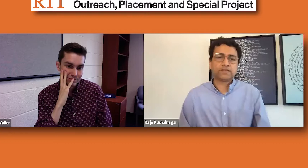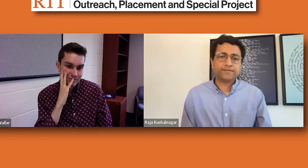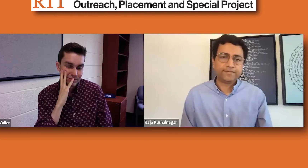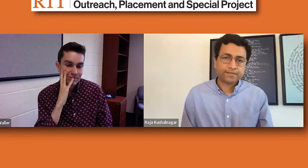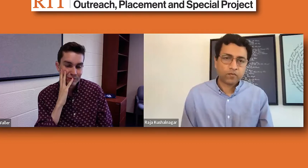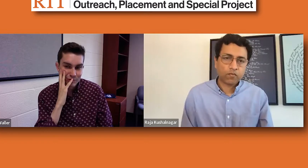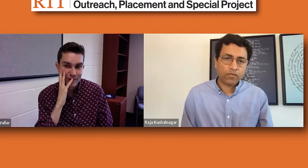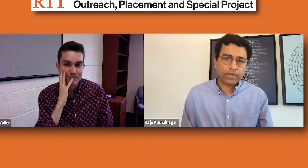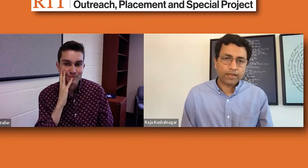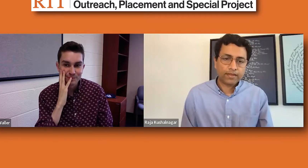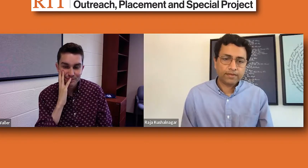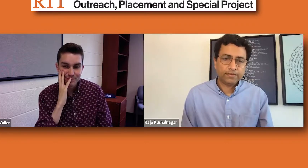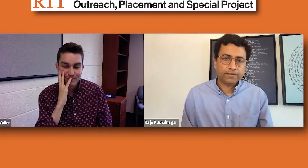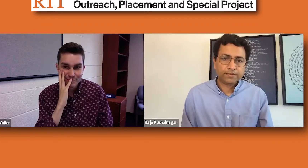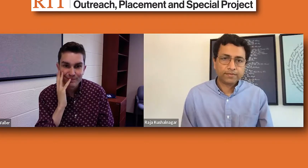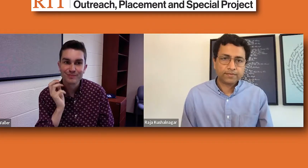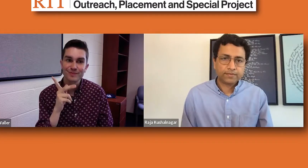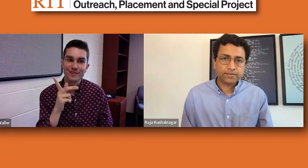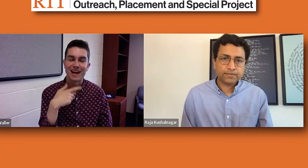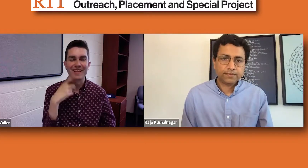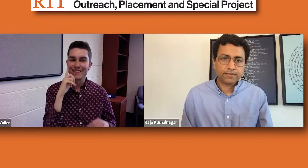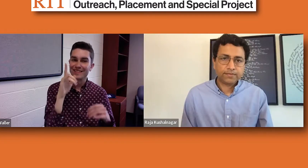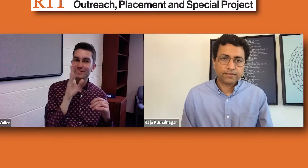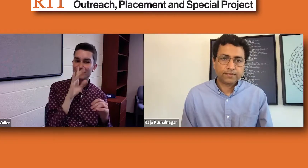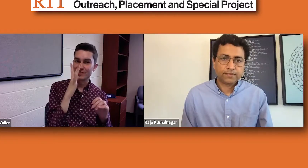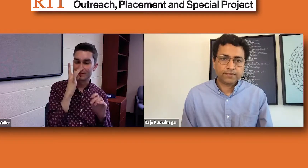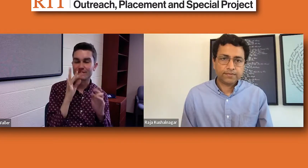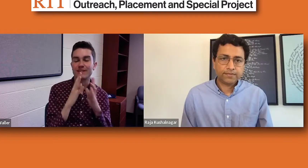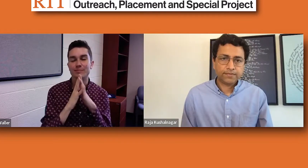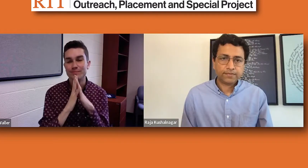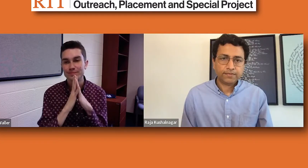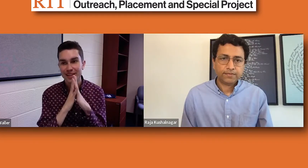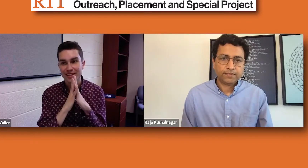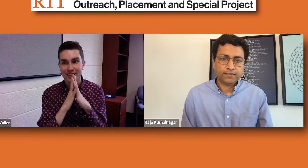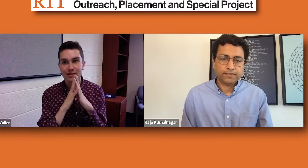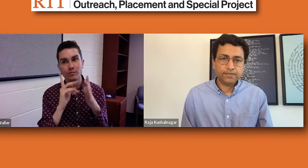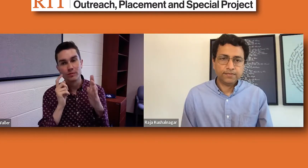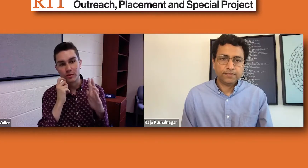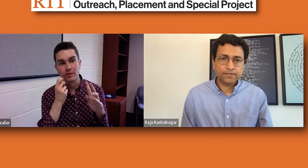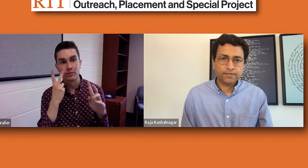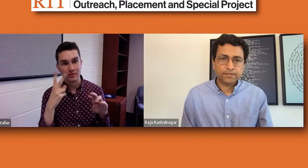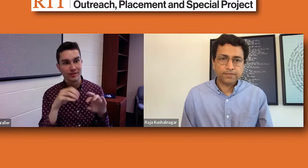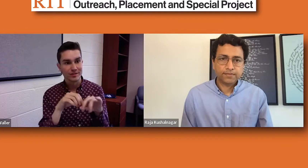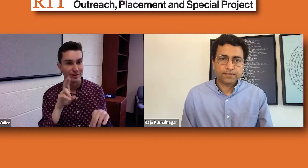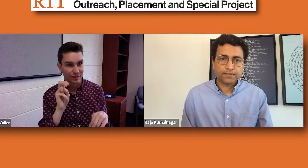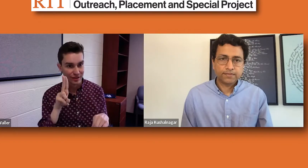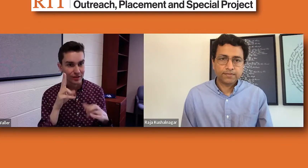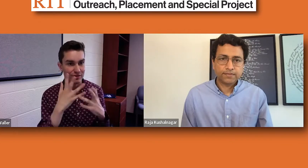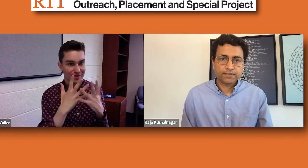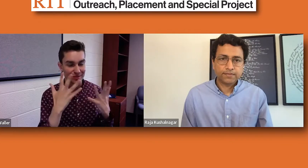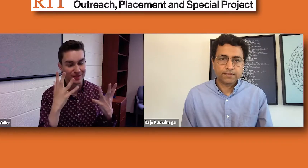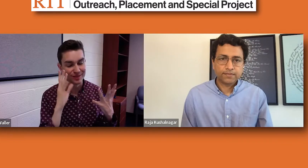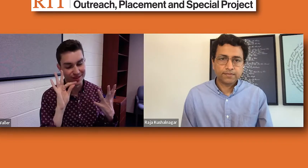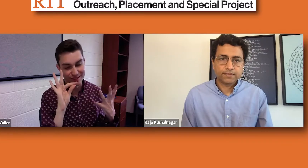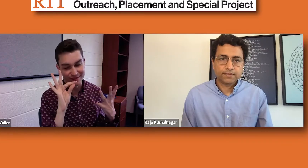but also the social. Yes, thank you so much for that.